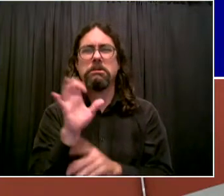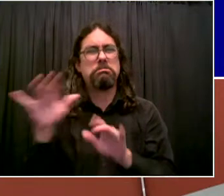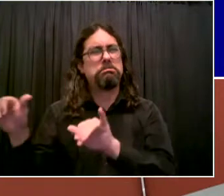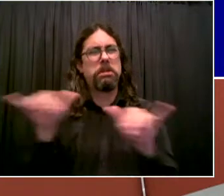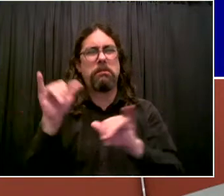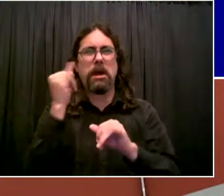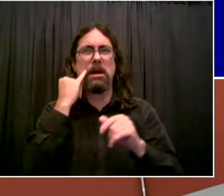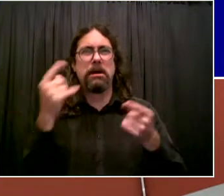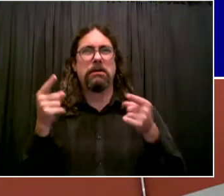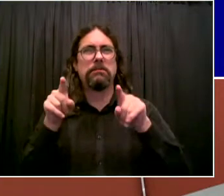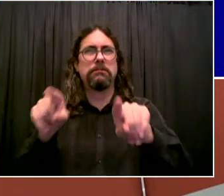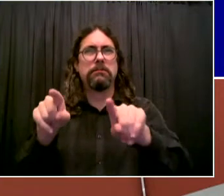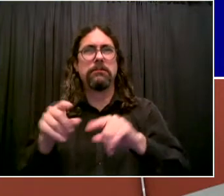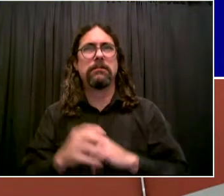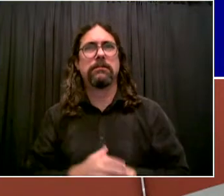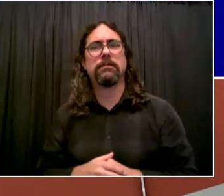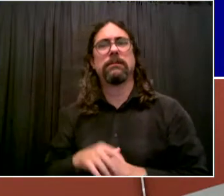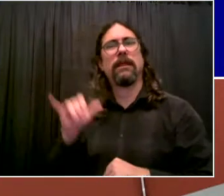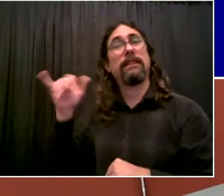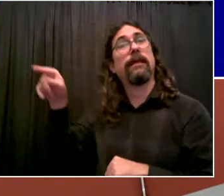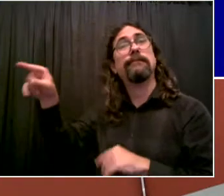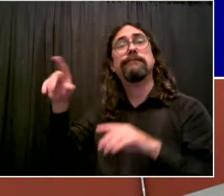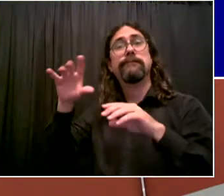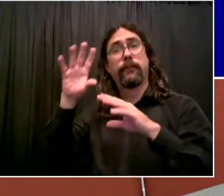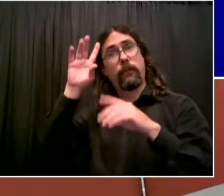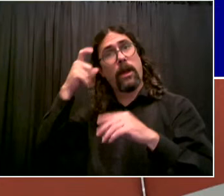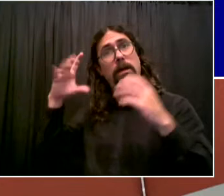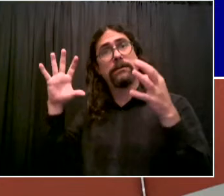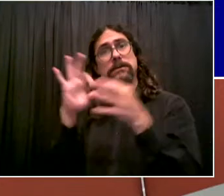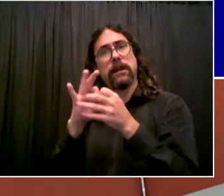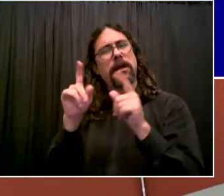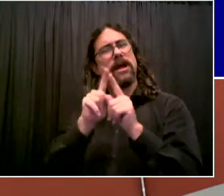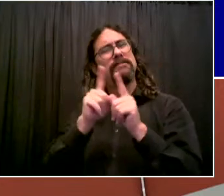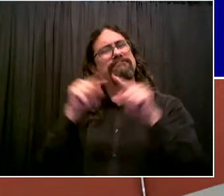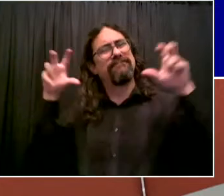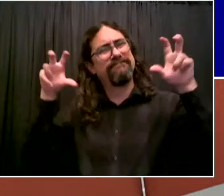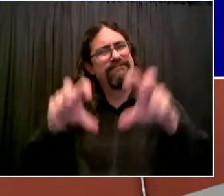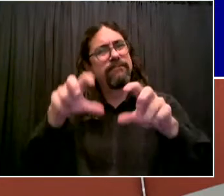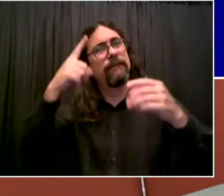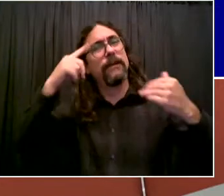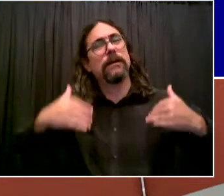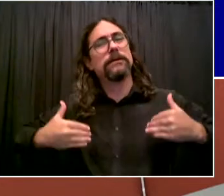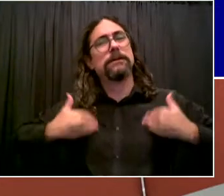ESPECIALLY THE RELEASE THE GRIP MOVEMENT, STOPPING VIOLENCE, INTERVENING, OVILENCE INTERRUPTERS, GIVING PEOPLE